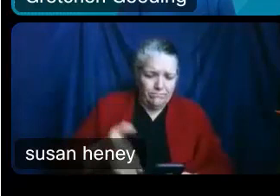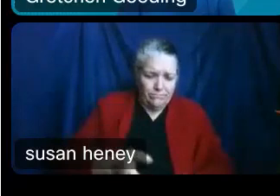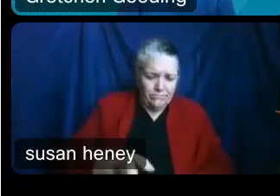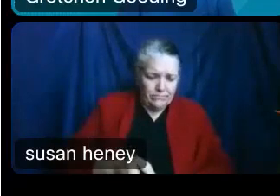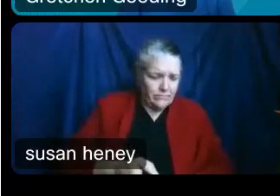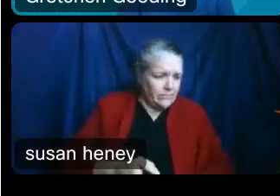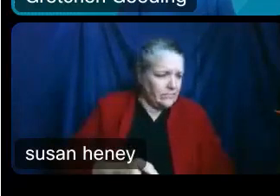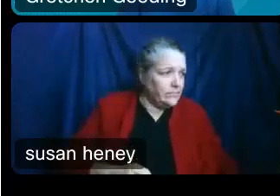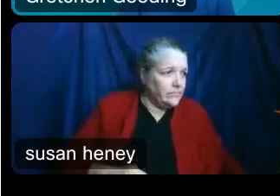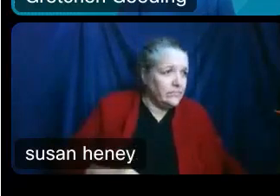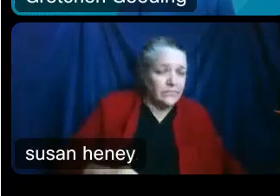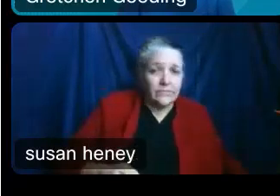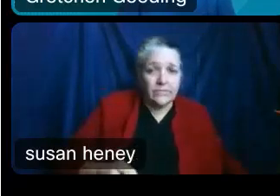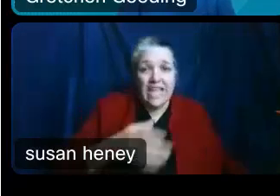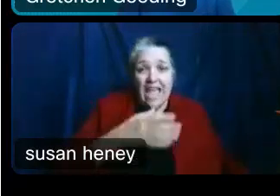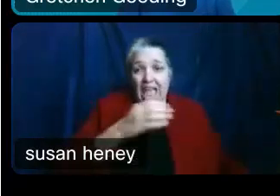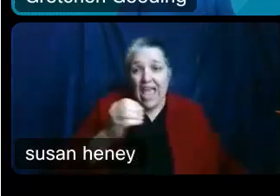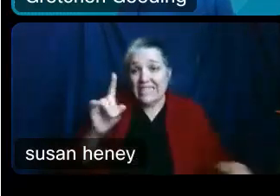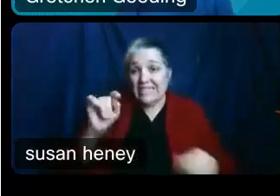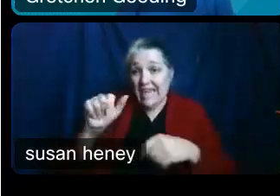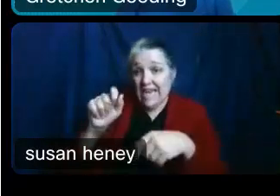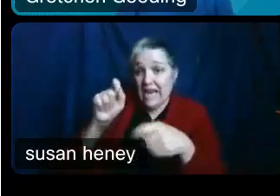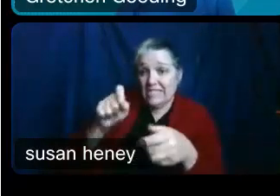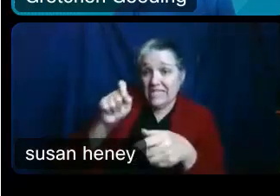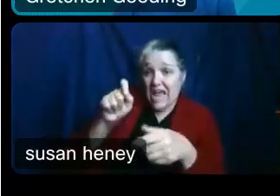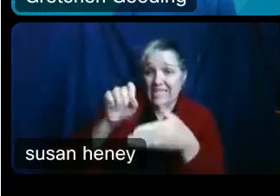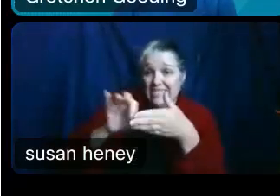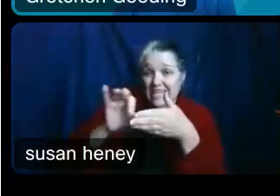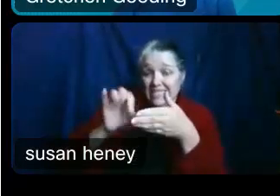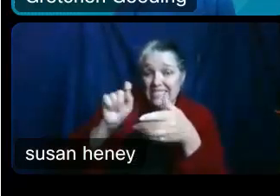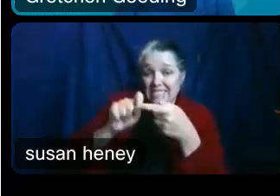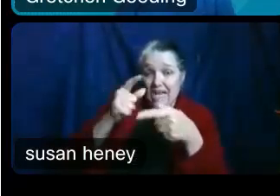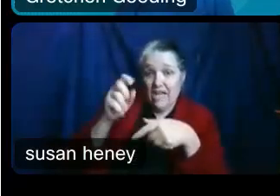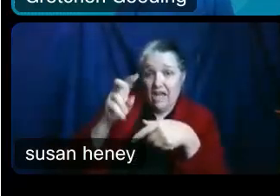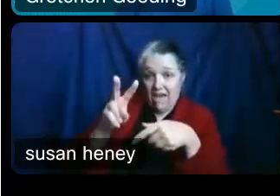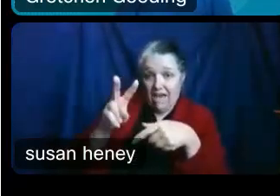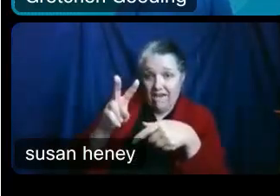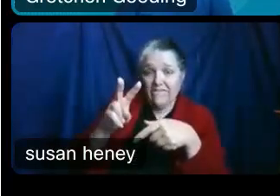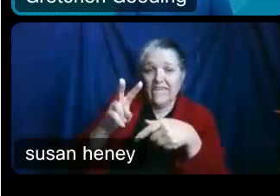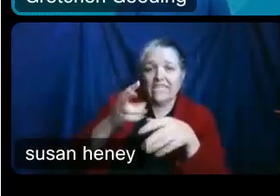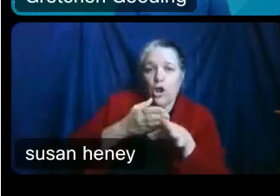And as you likely know, data.census.gov is our primary platform to access data from the